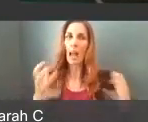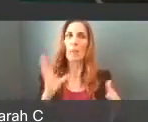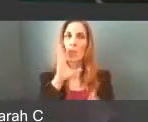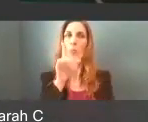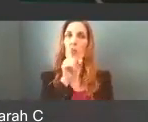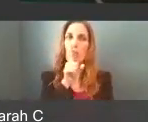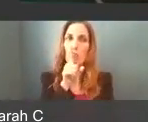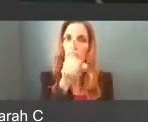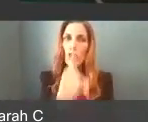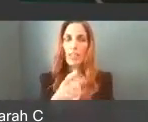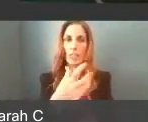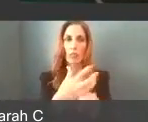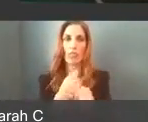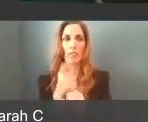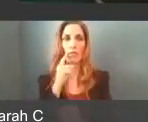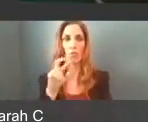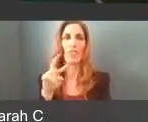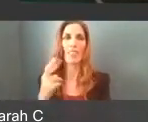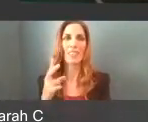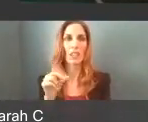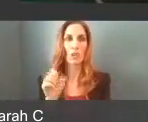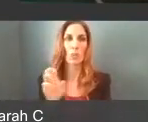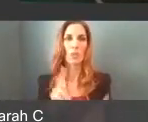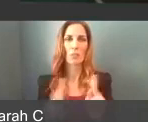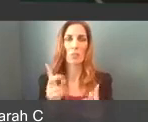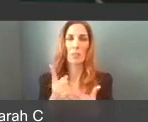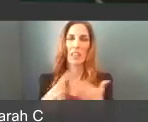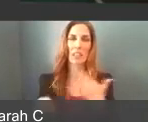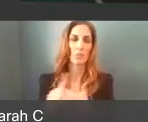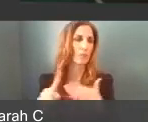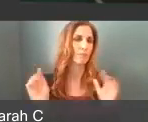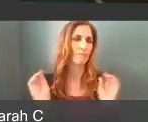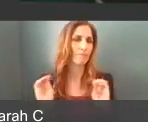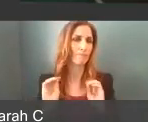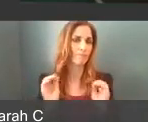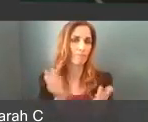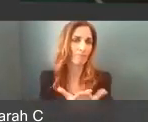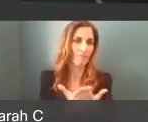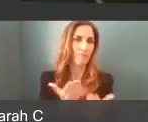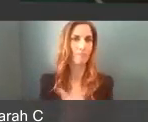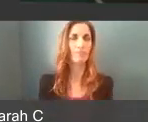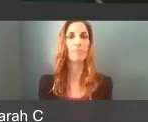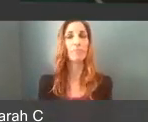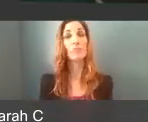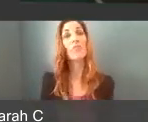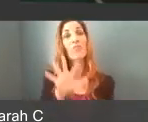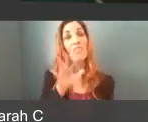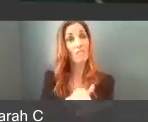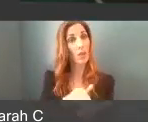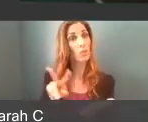for those second dose folks next week. So as I mentioned, we've got 5,279 people that are